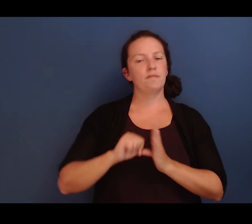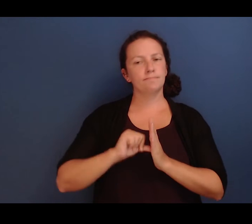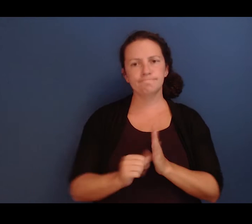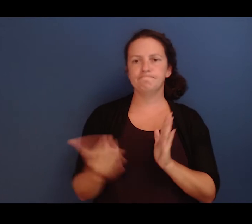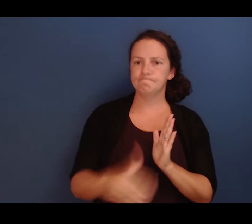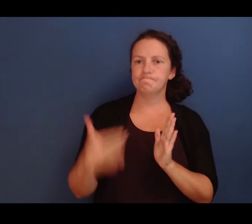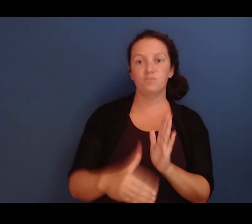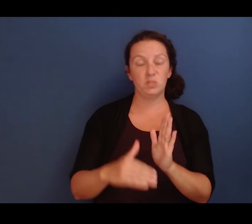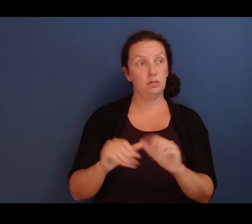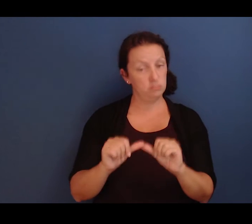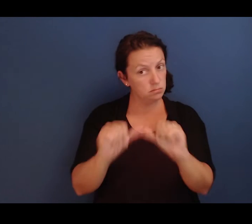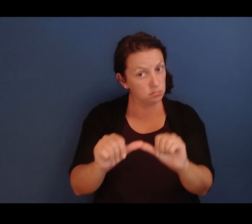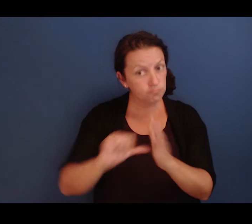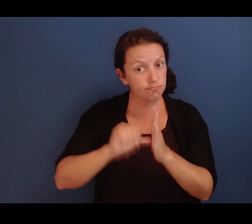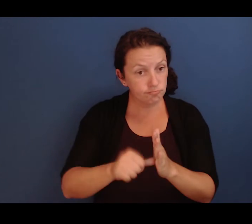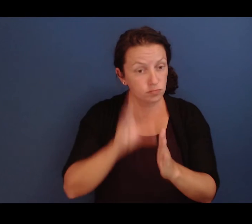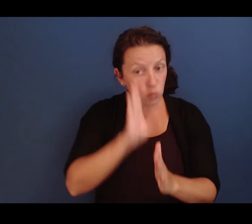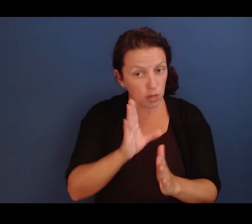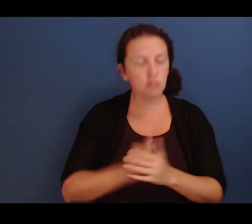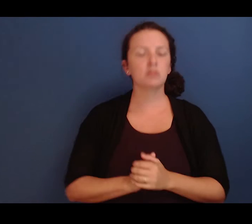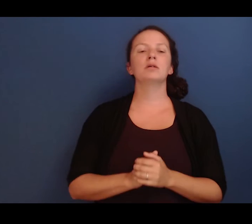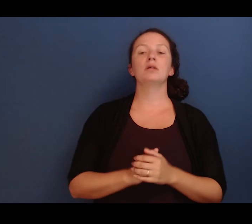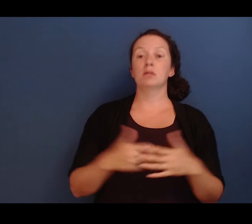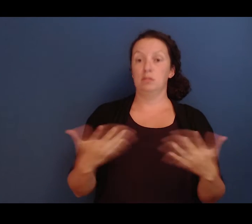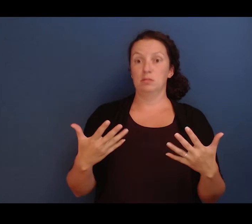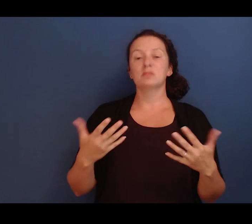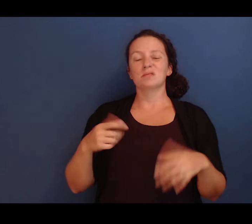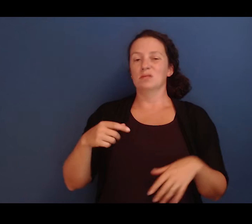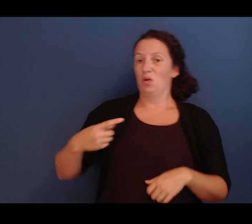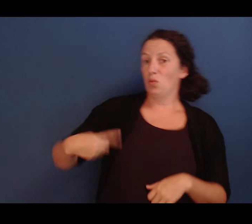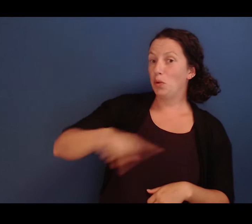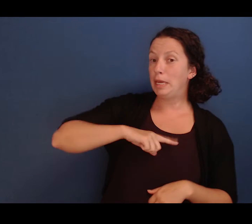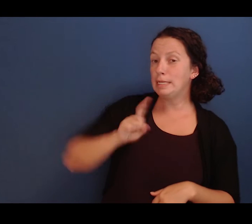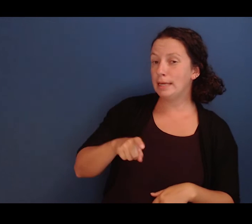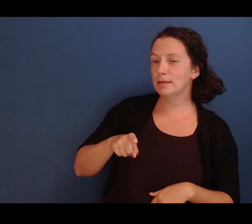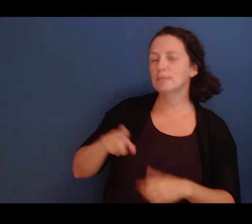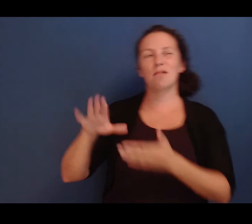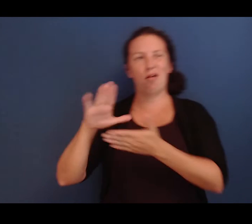and will continue to emphasize is that we need, and the college needs the faculty and